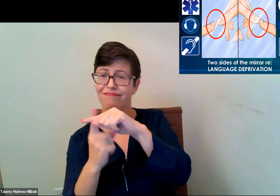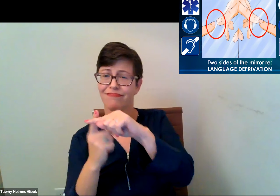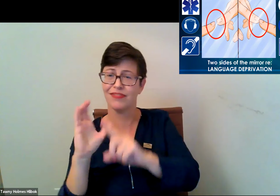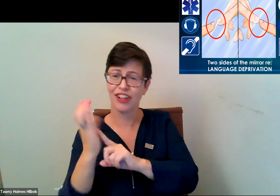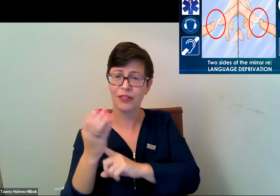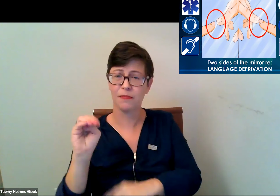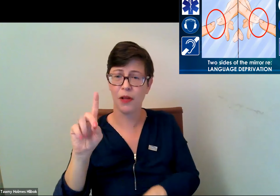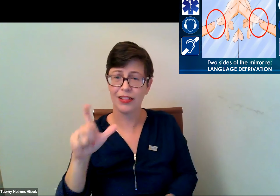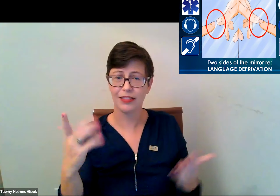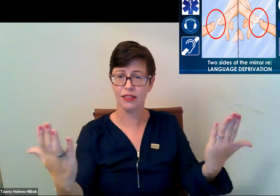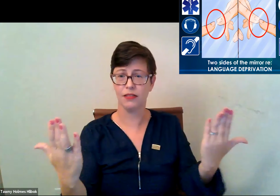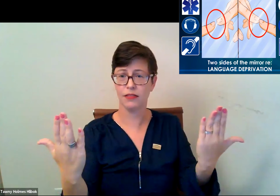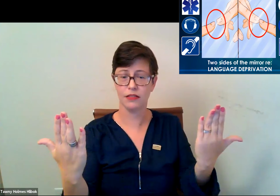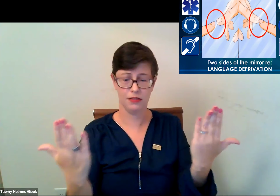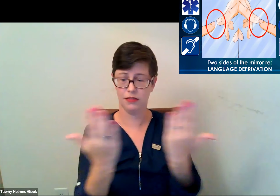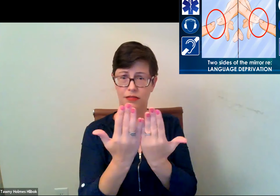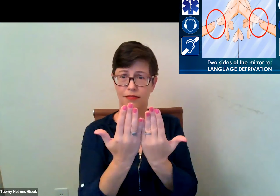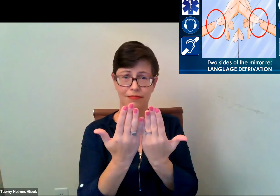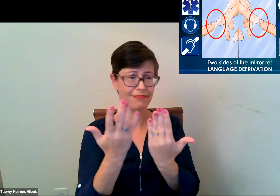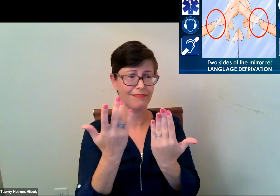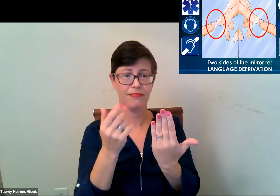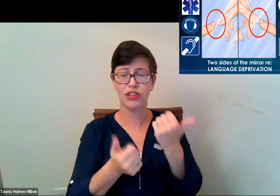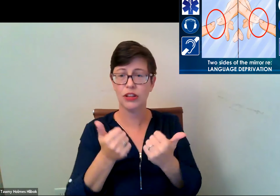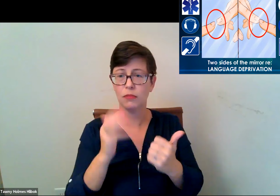that's account a comparison between a negative and a positive model.